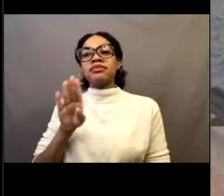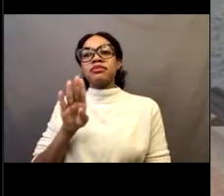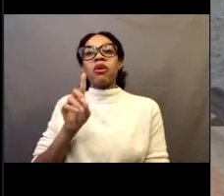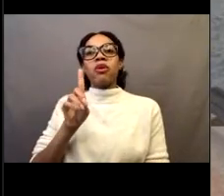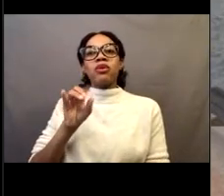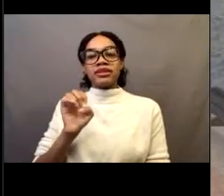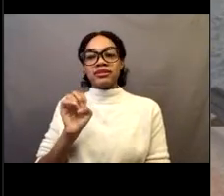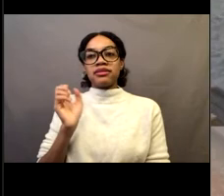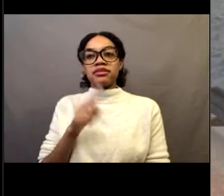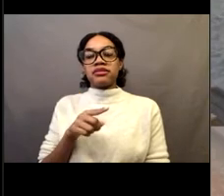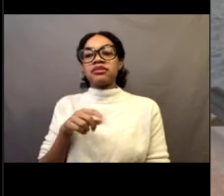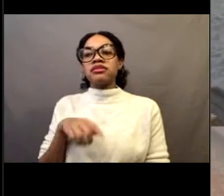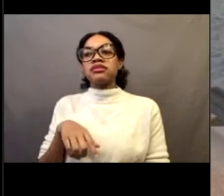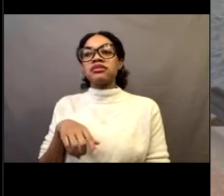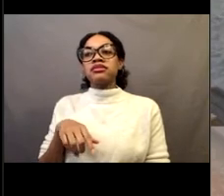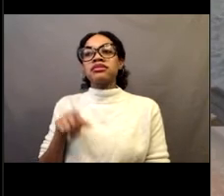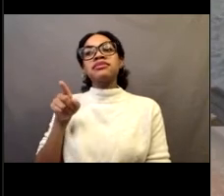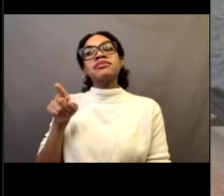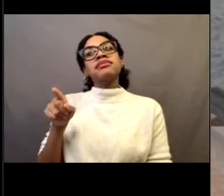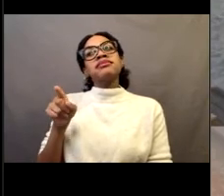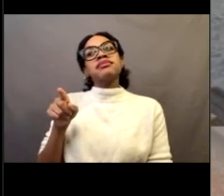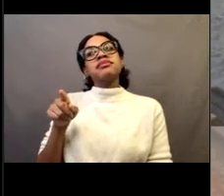during these storms is it always scary?